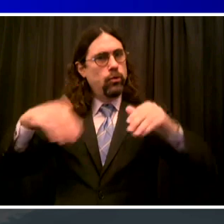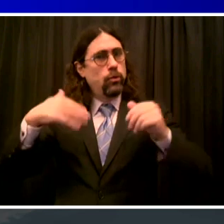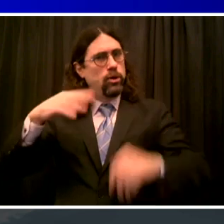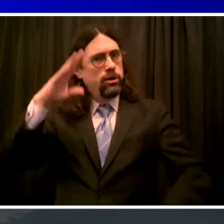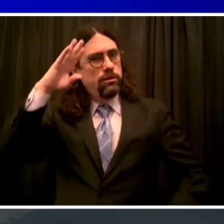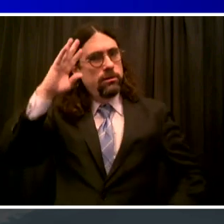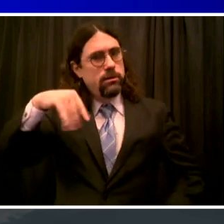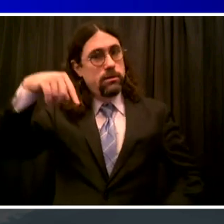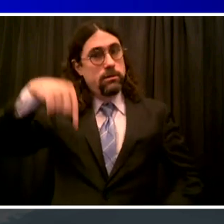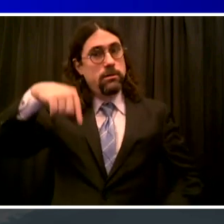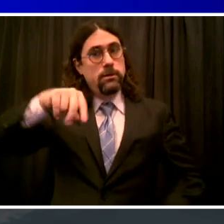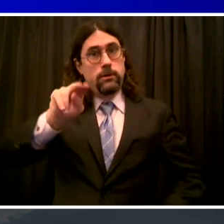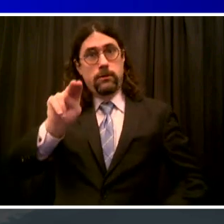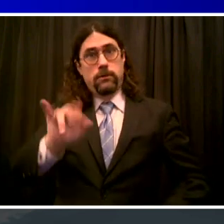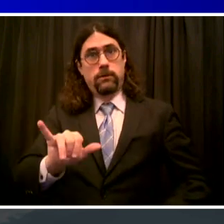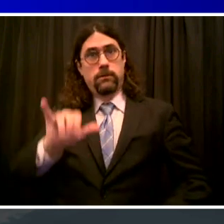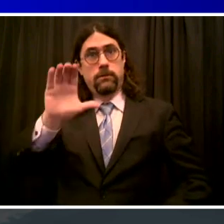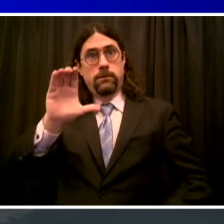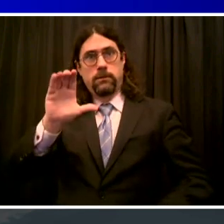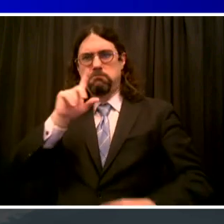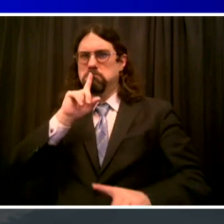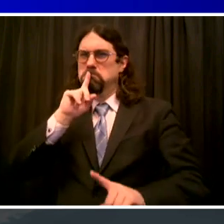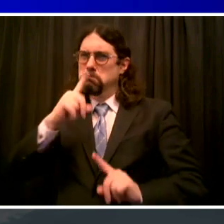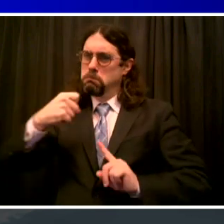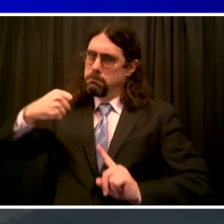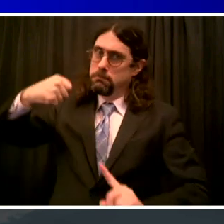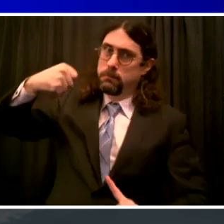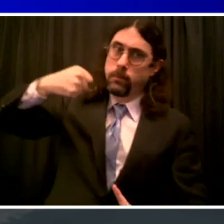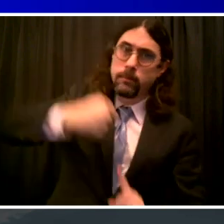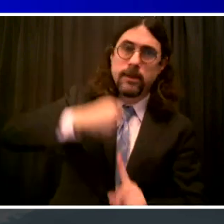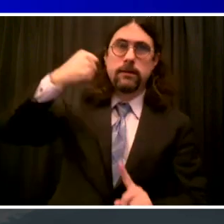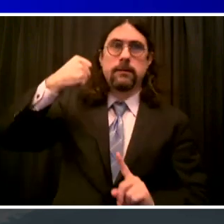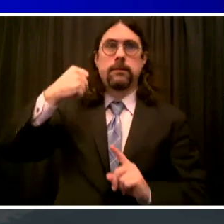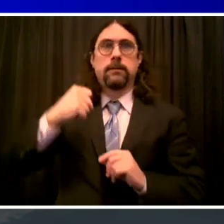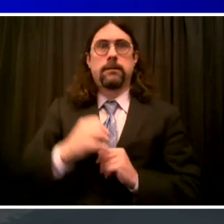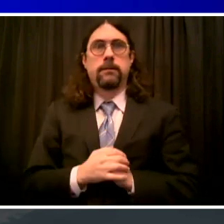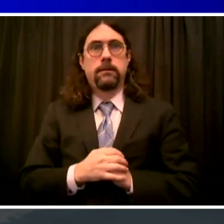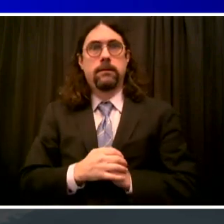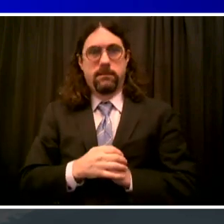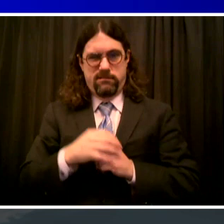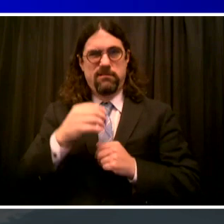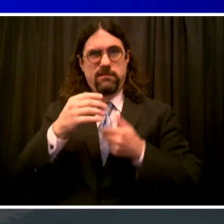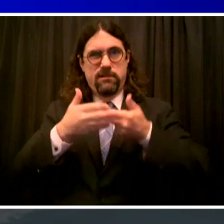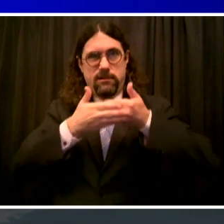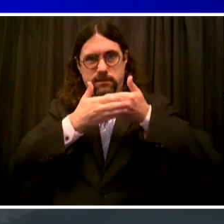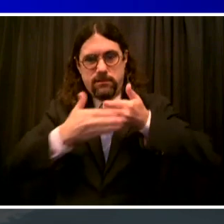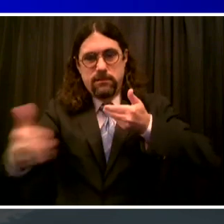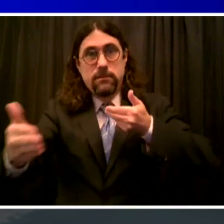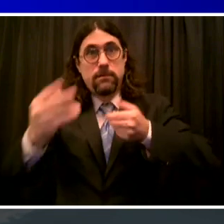NEED. FIRST OFAL L, IN TERMS OF THE IMPACT OF NEW YORK CITY, AND THIS IS OVER